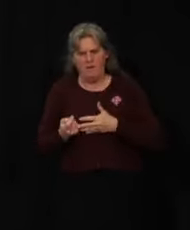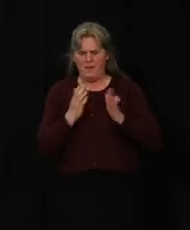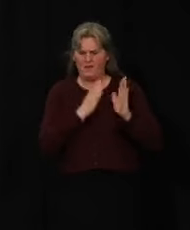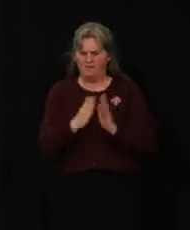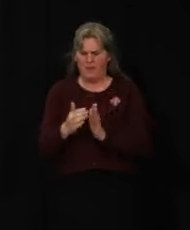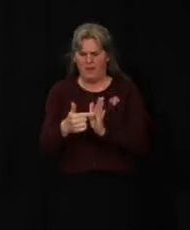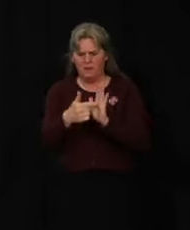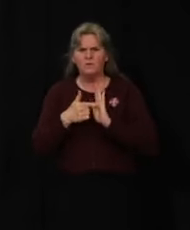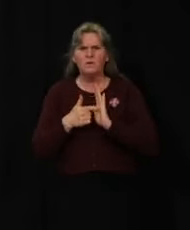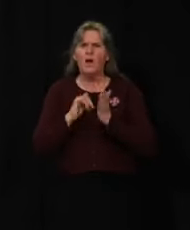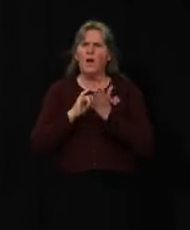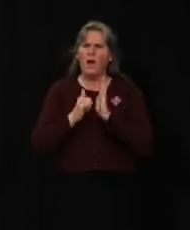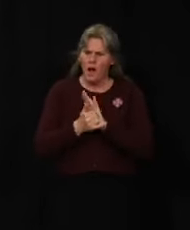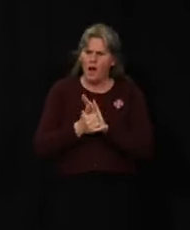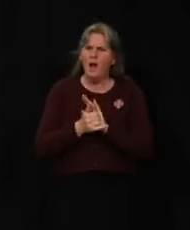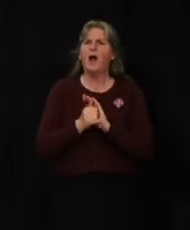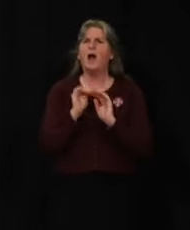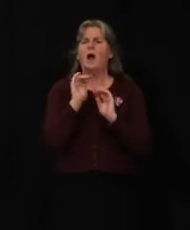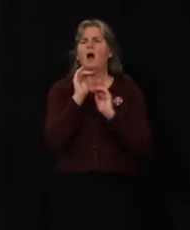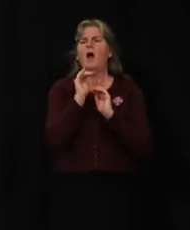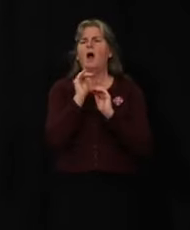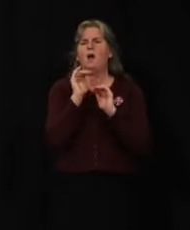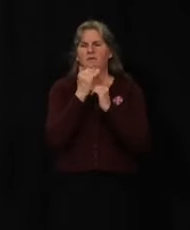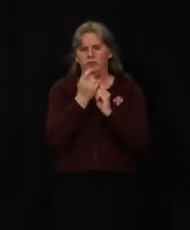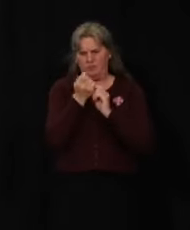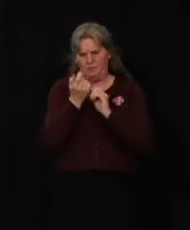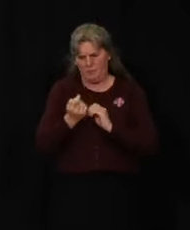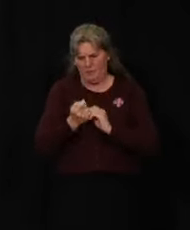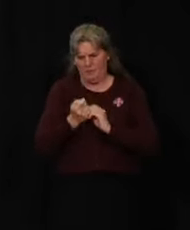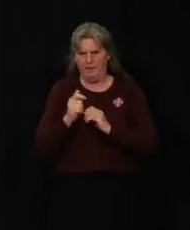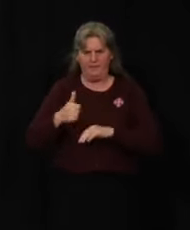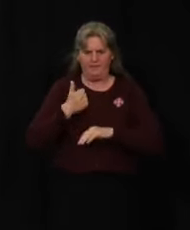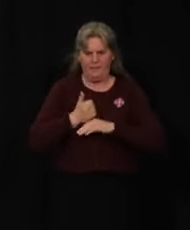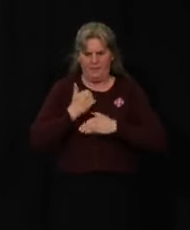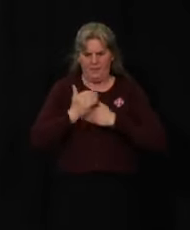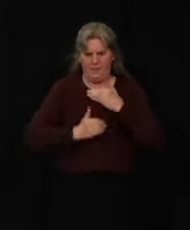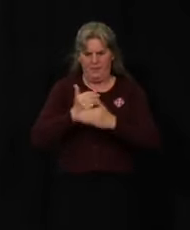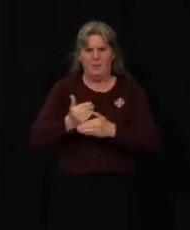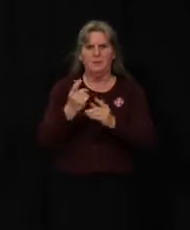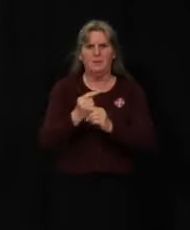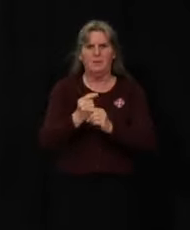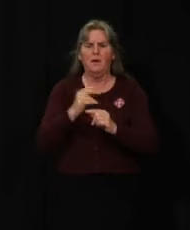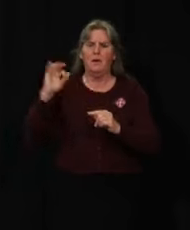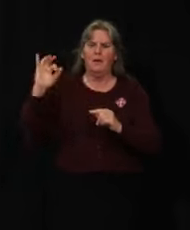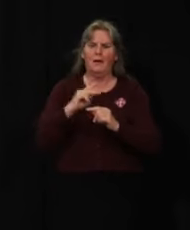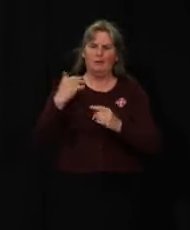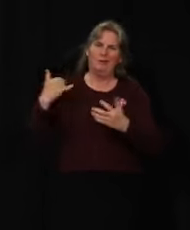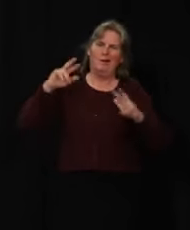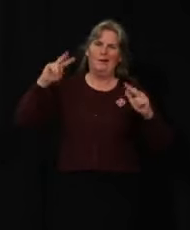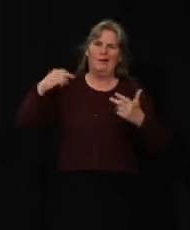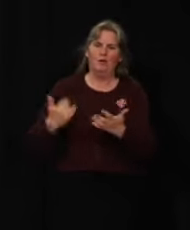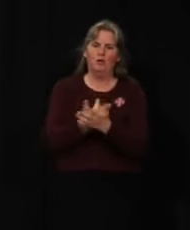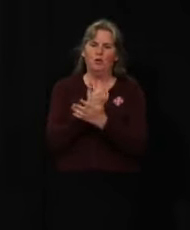looking at easing restrictions and setting the roadmap for our eventual return to a new normal.